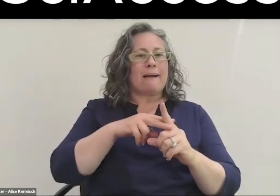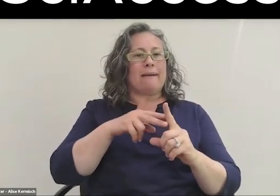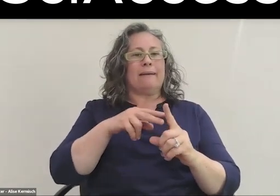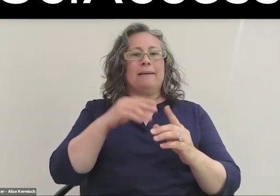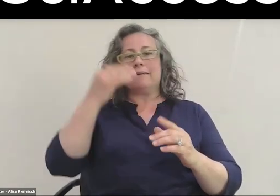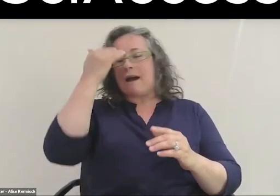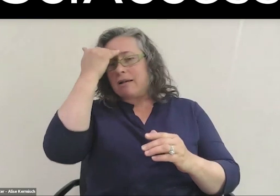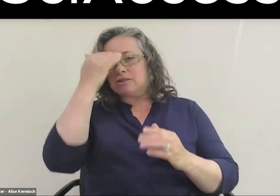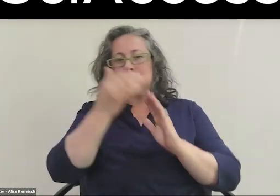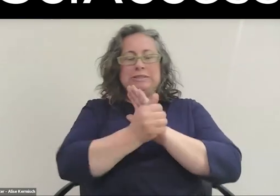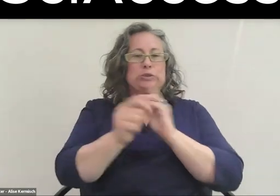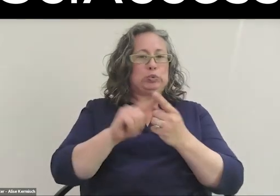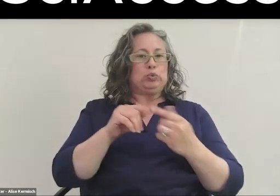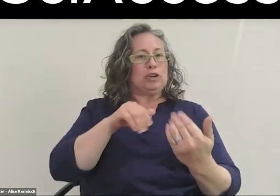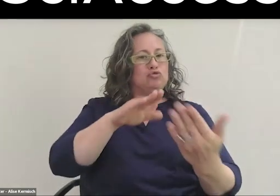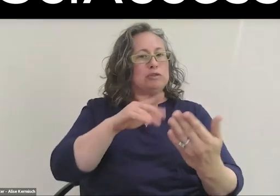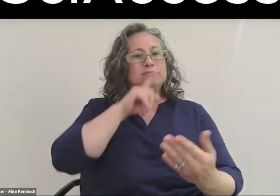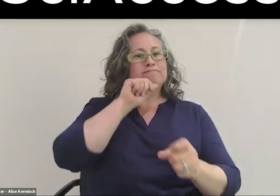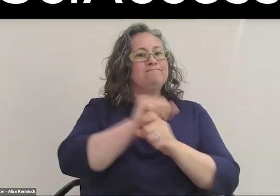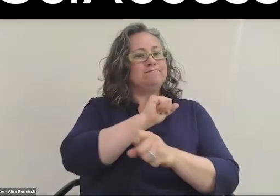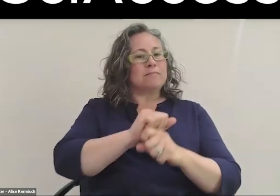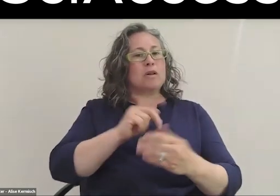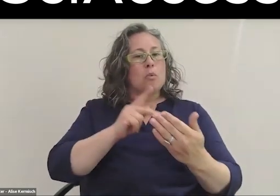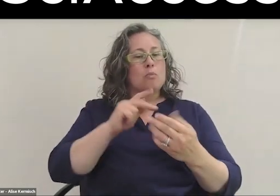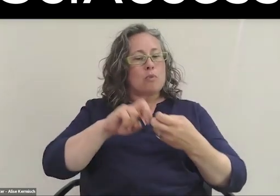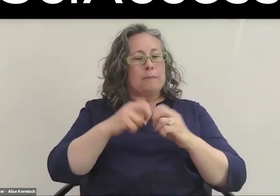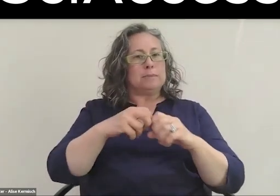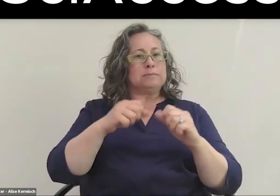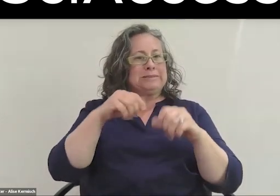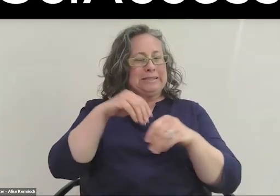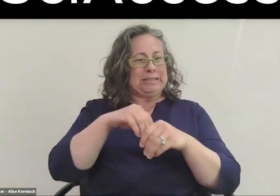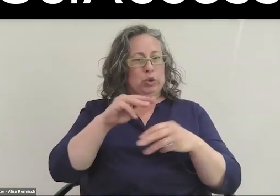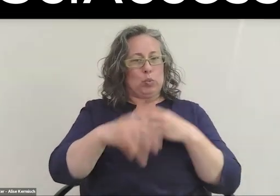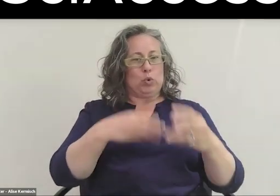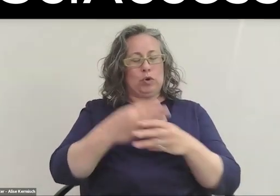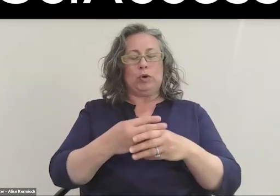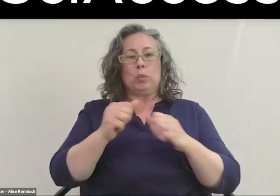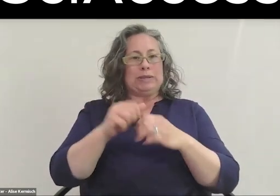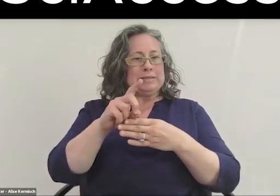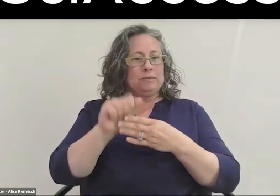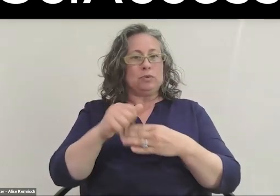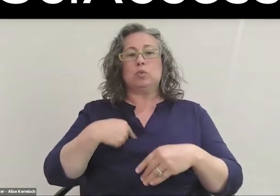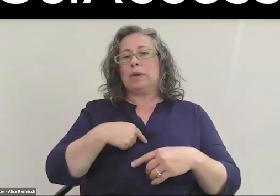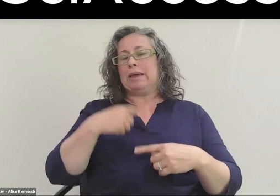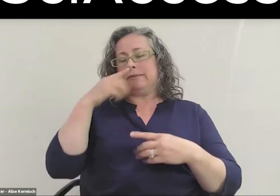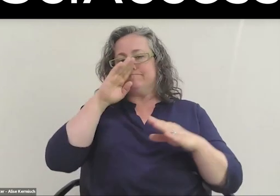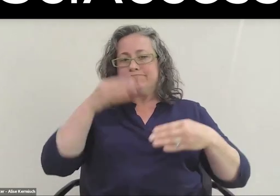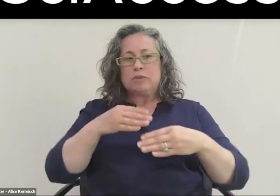at Stanford to address real problems in the world with disability. We focus on critical thinking, communication skills,